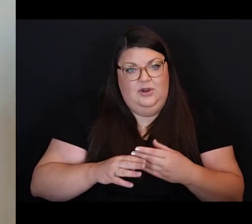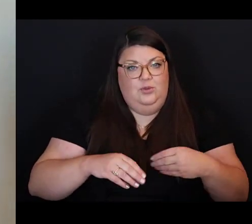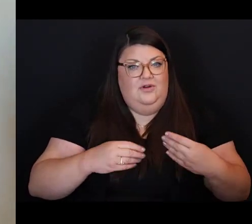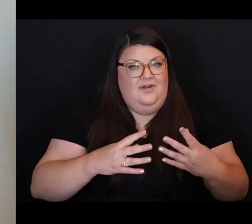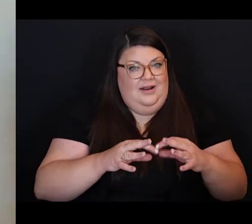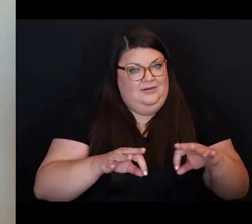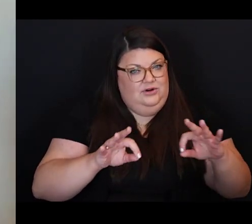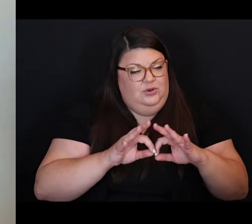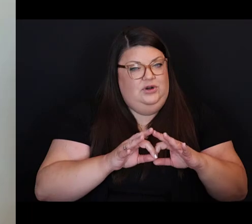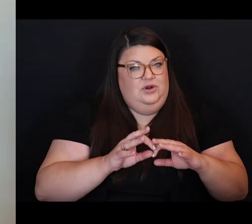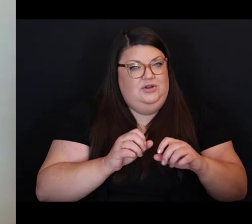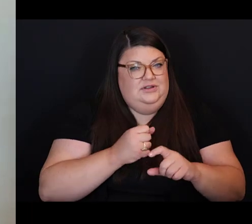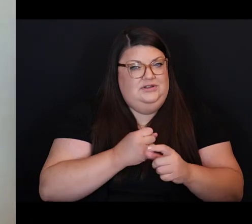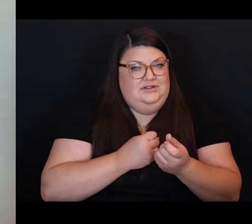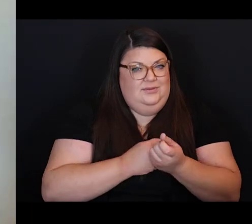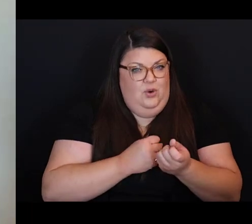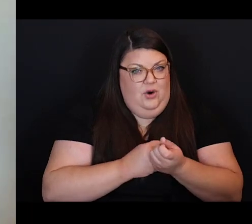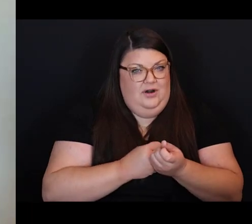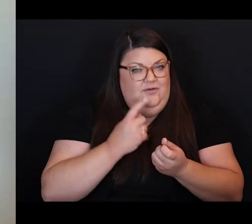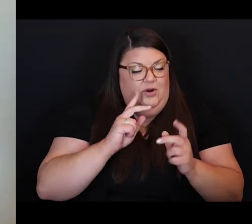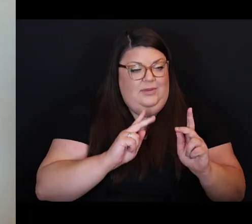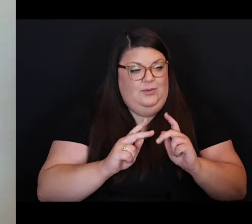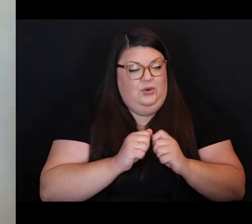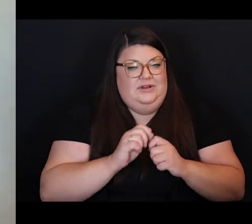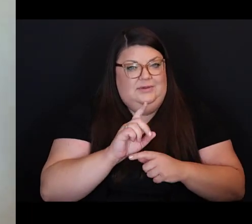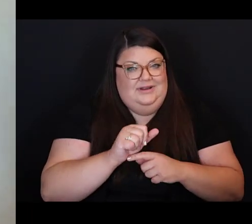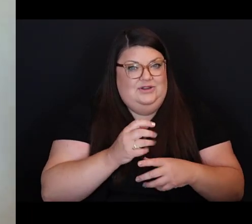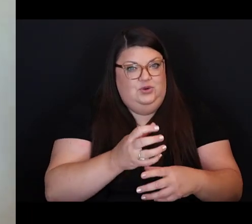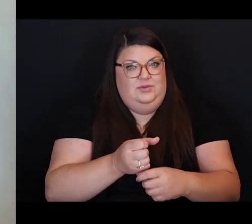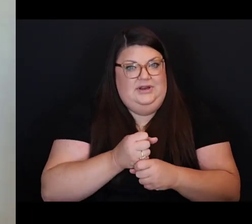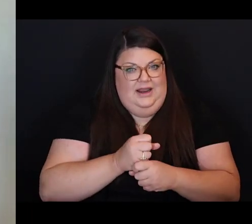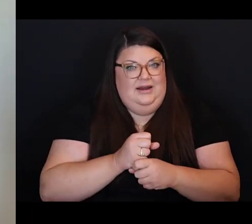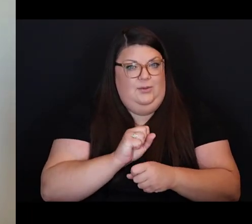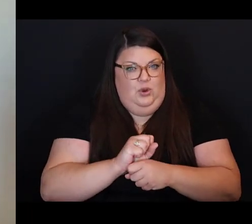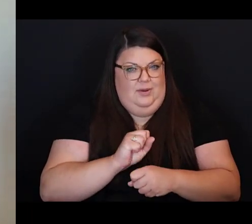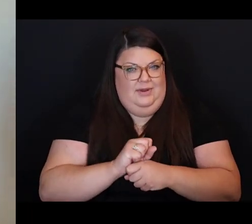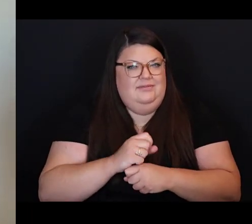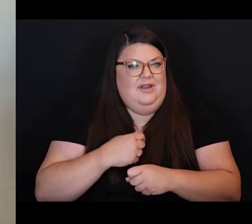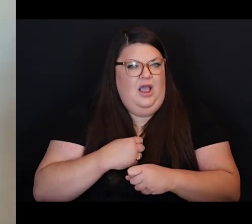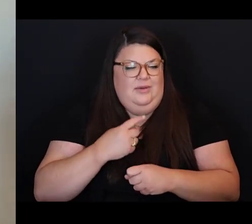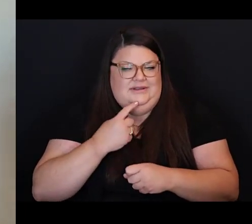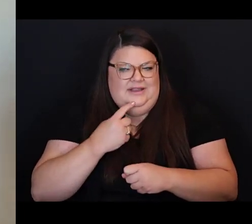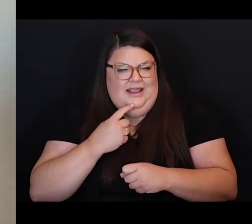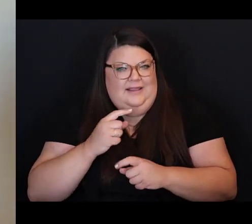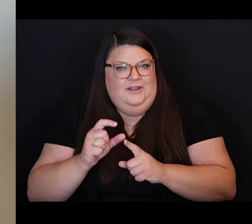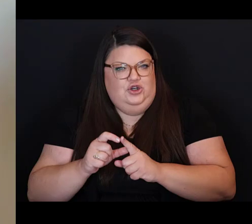critical support for individuals with disabilities in obtaining employment—and I'll be referencing